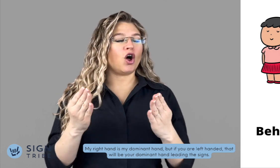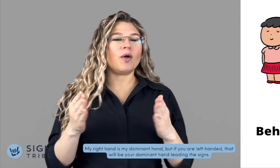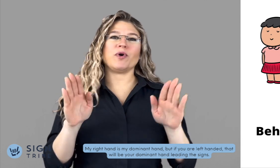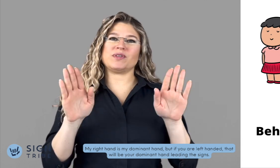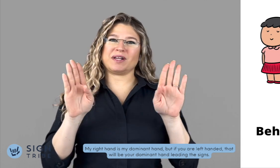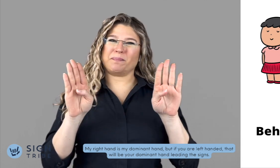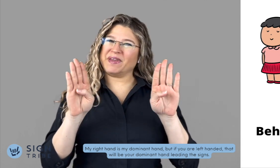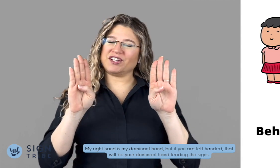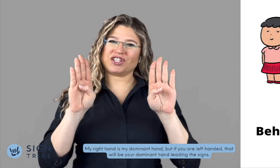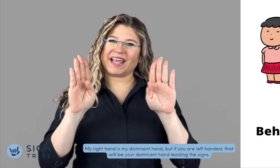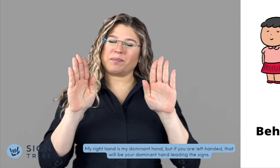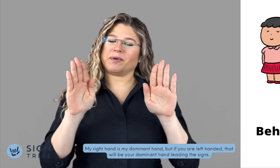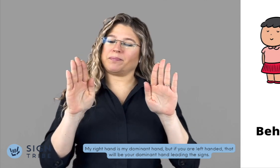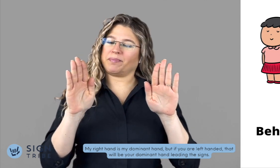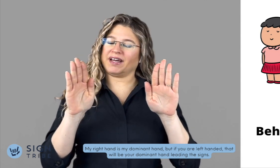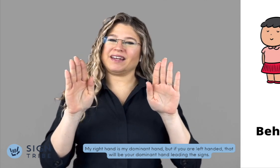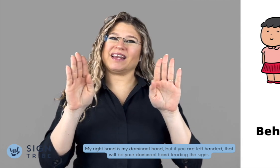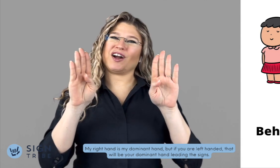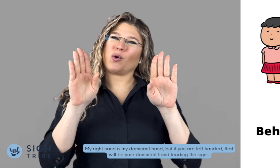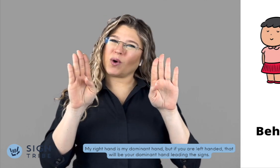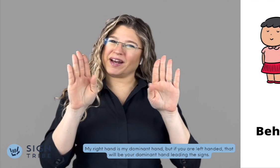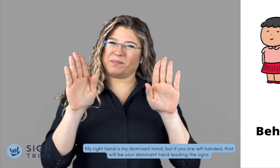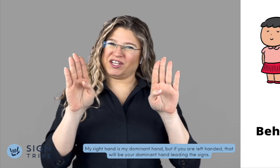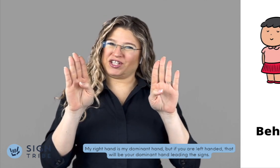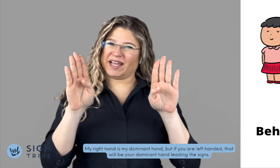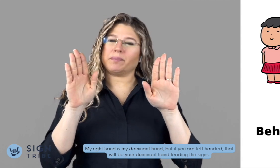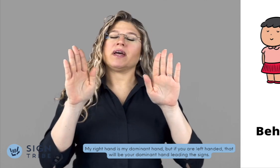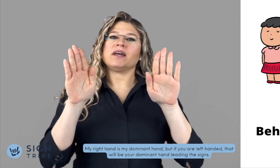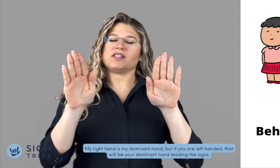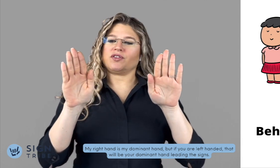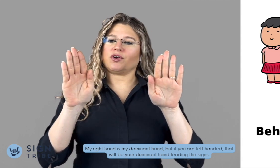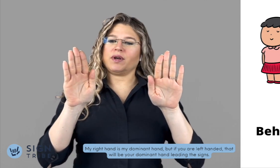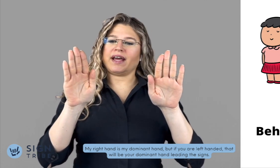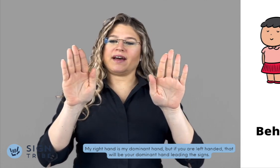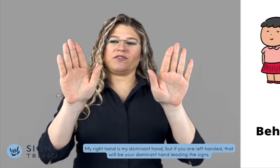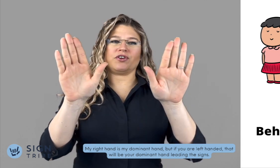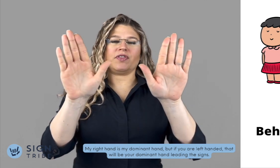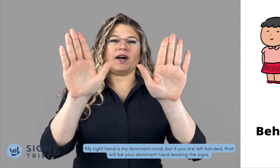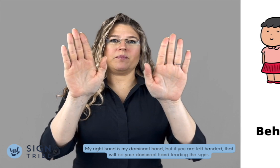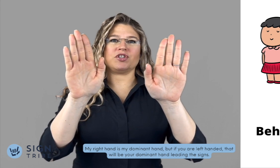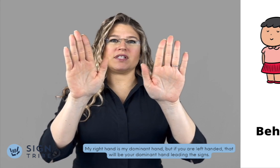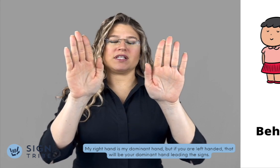almost a B shape, but not quite a B shape. So they're going to have your thumb just